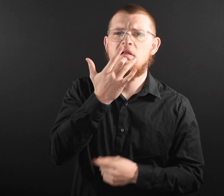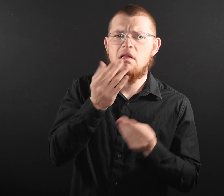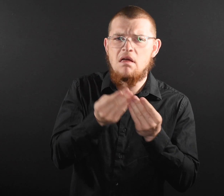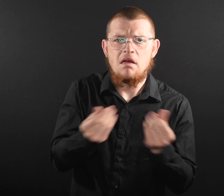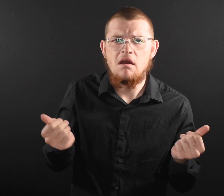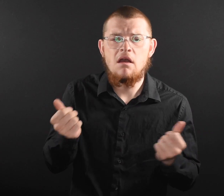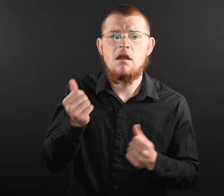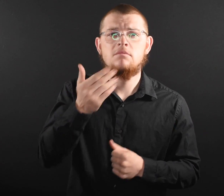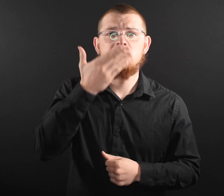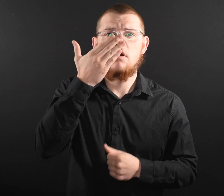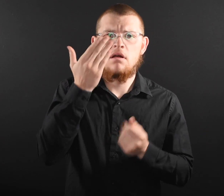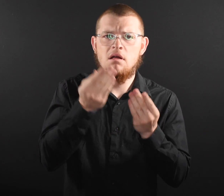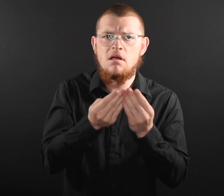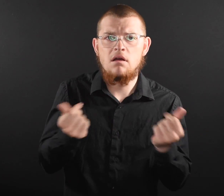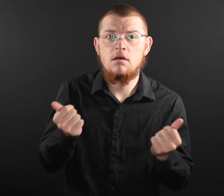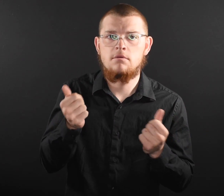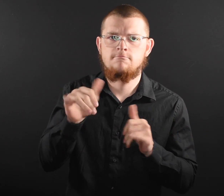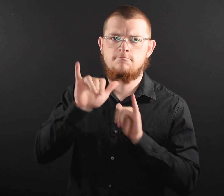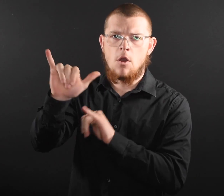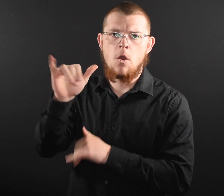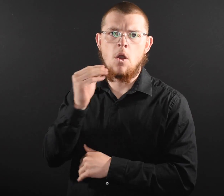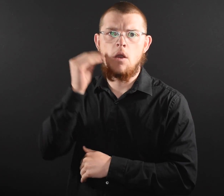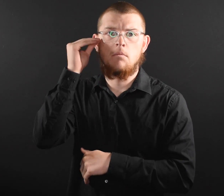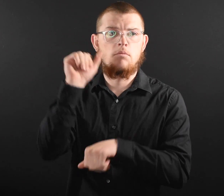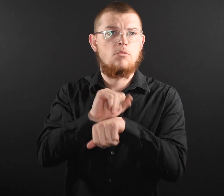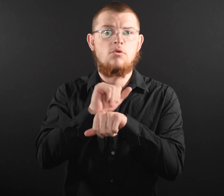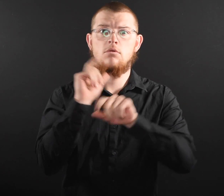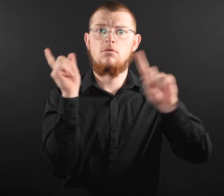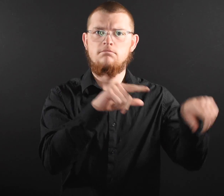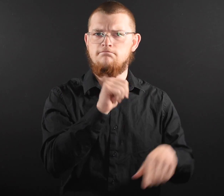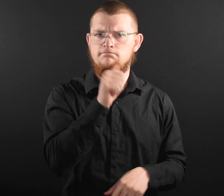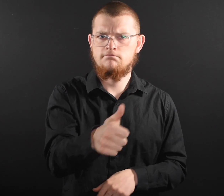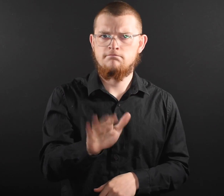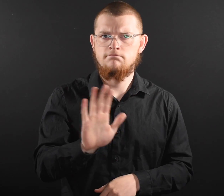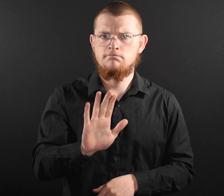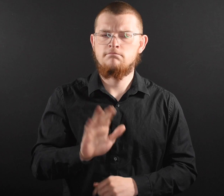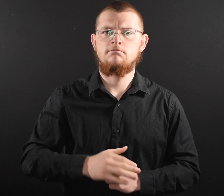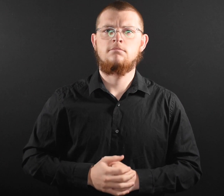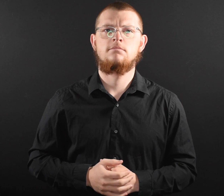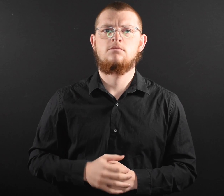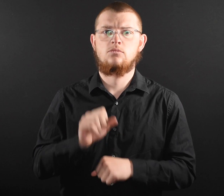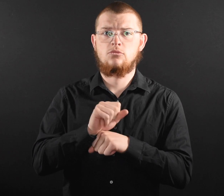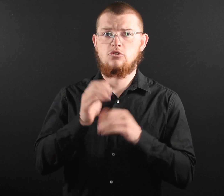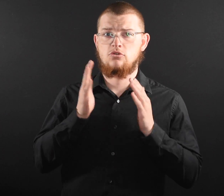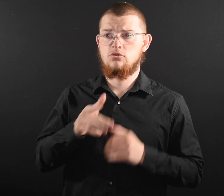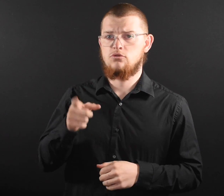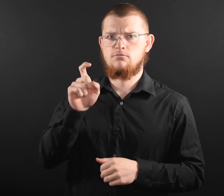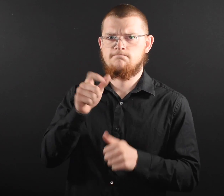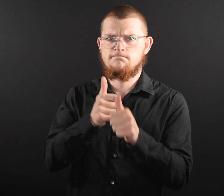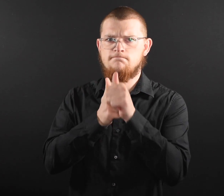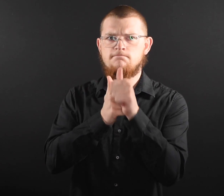or loss of taste or smell must STAY HOME and NOT REPORT TO WORK. Employers should know that